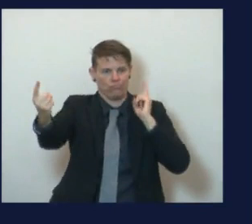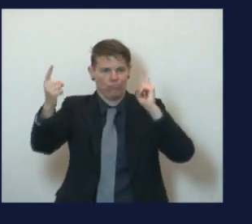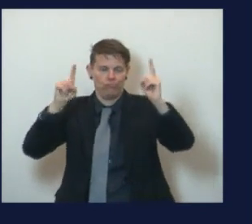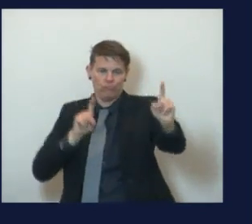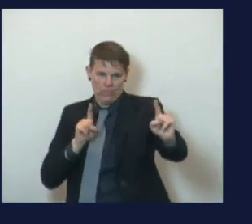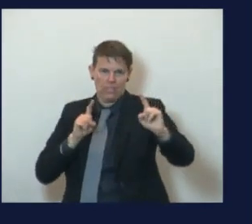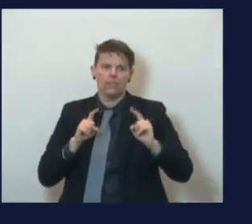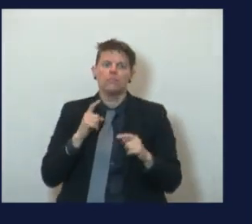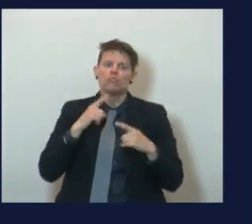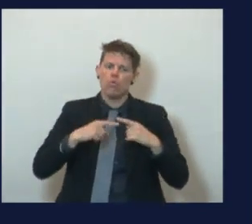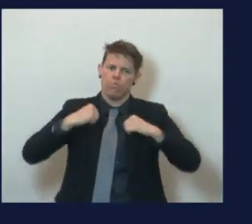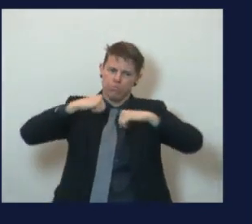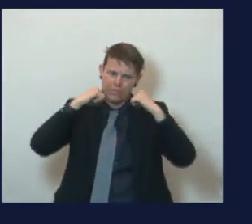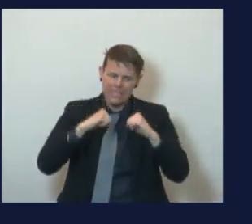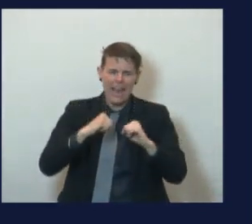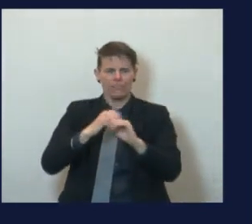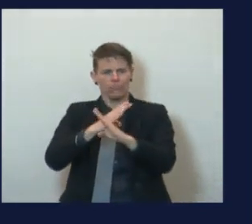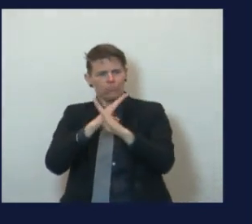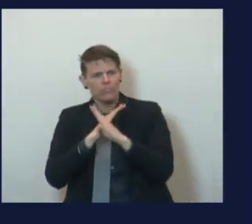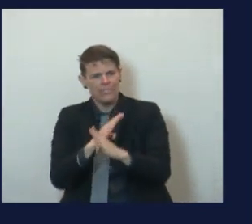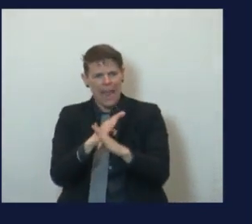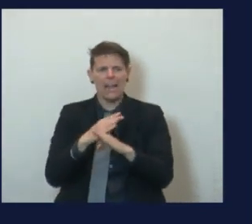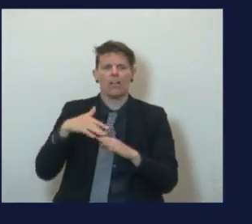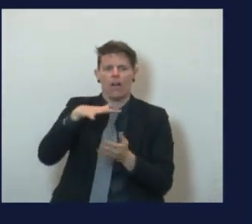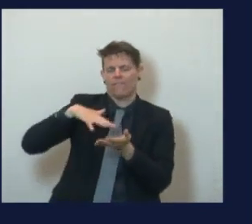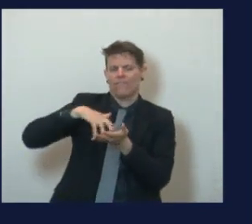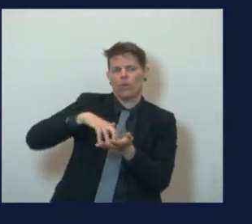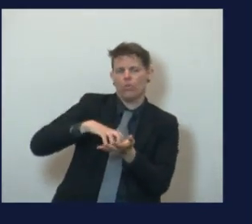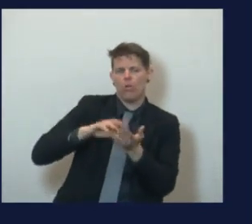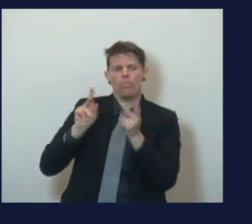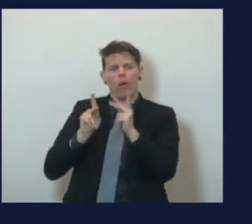BUT IT GETS TOO HARD TO THAT WITH SIX FOOT DISTANCING.